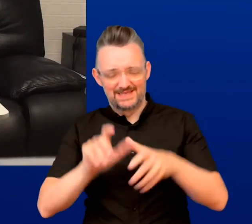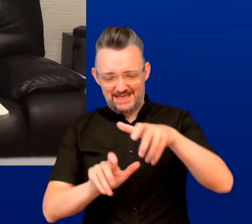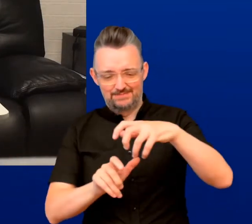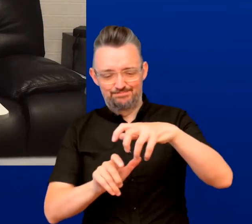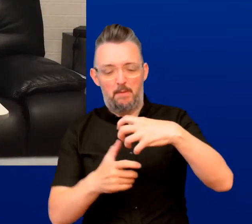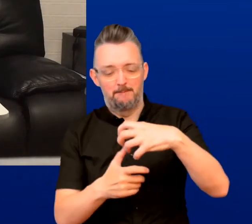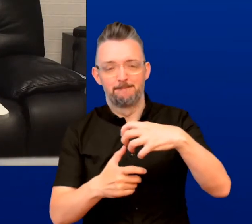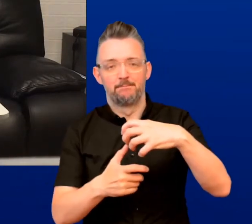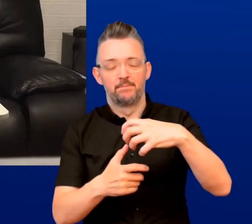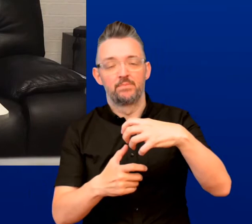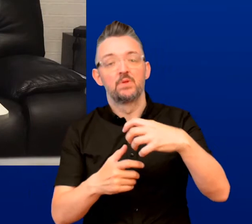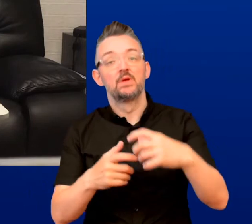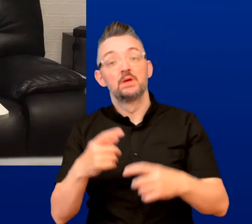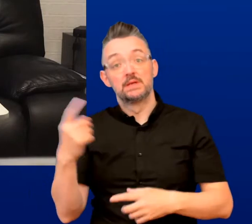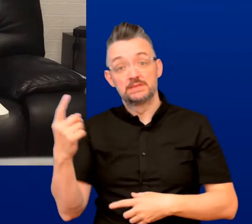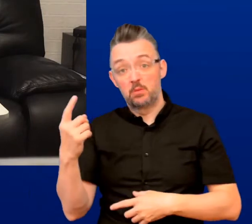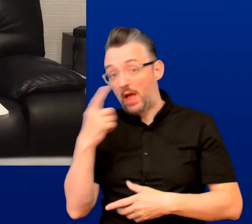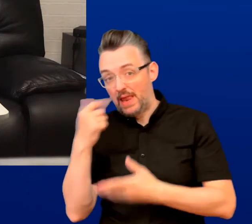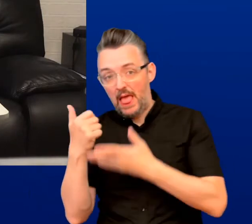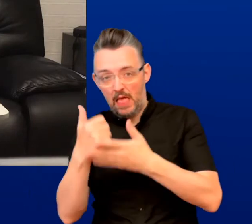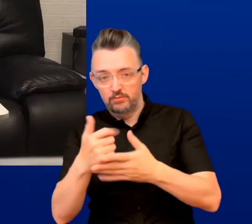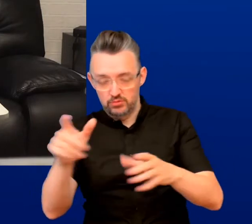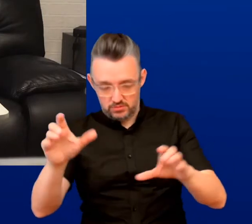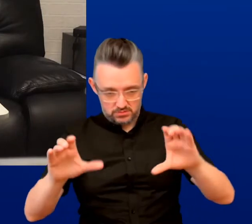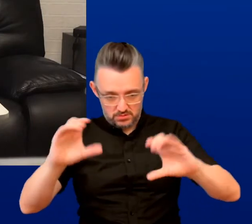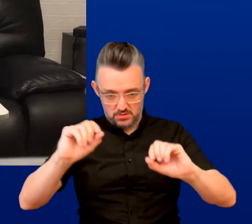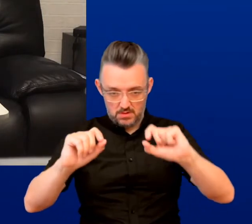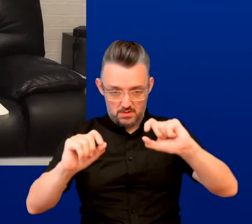Get someone to help you measure.